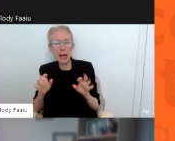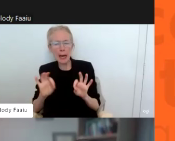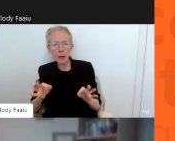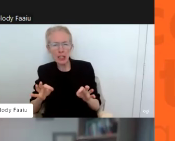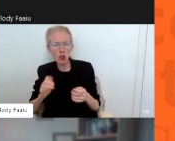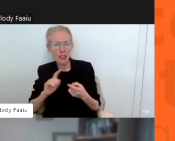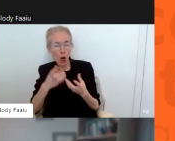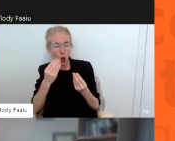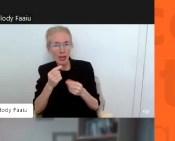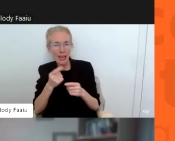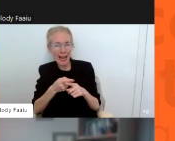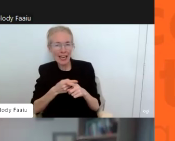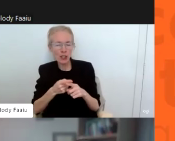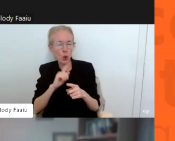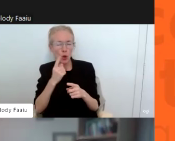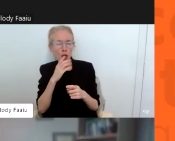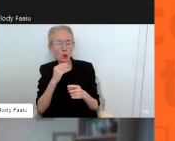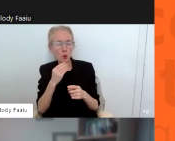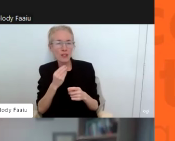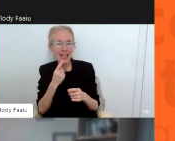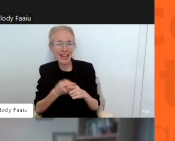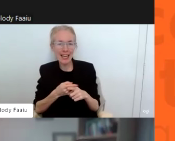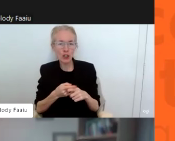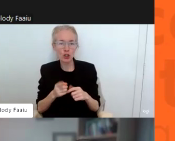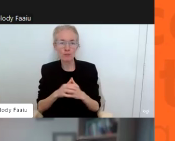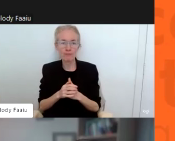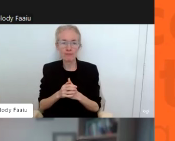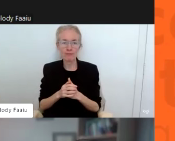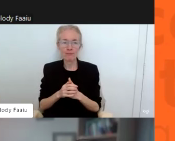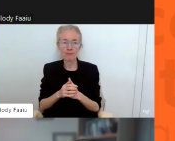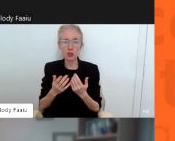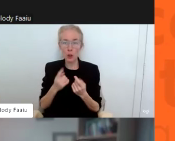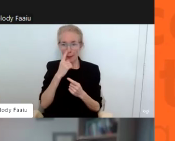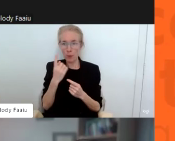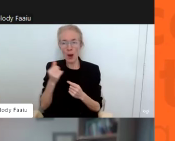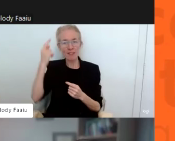or mobility impairments. I think the point is that not all disabilities